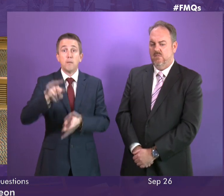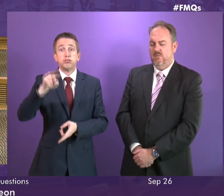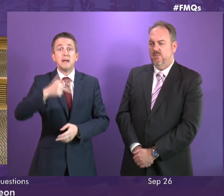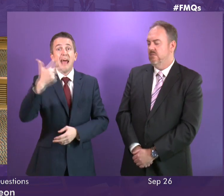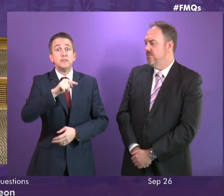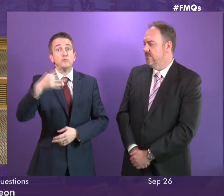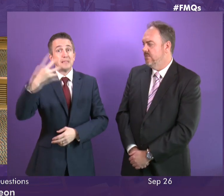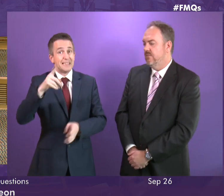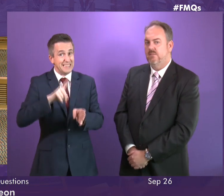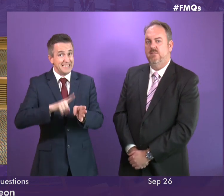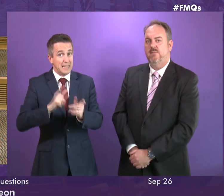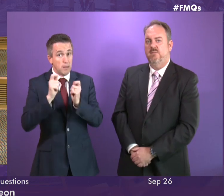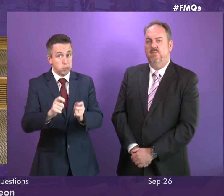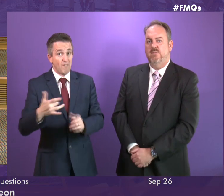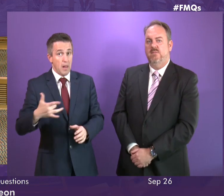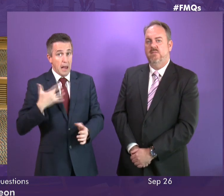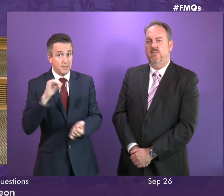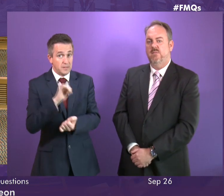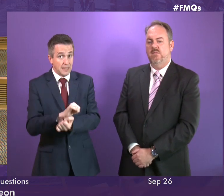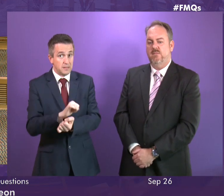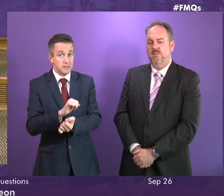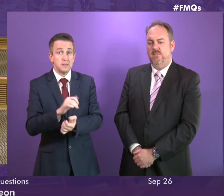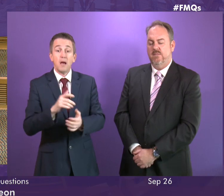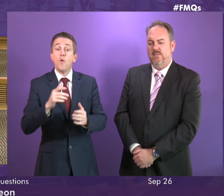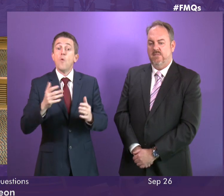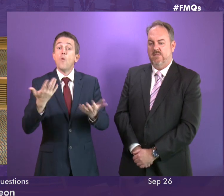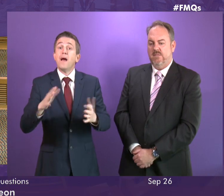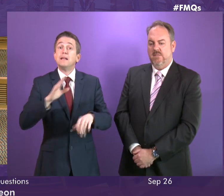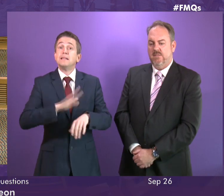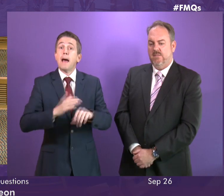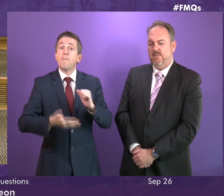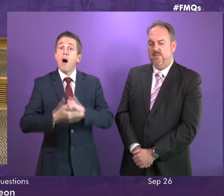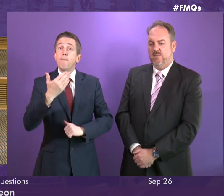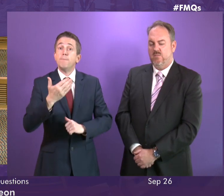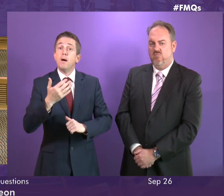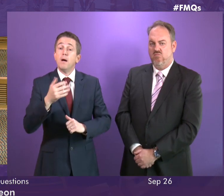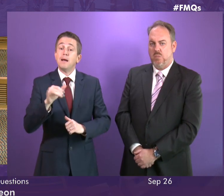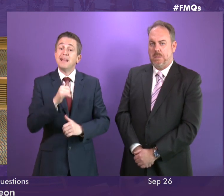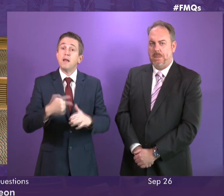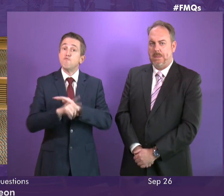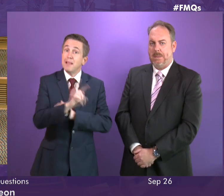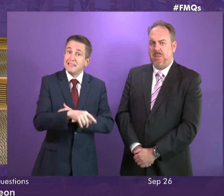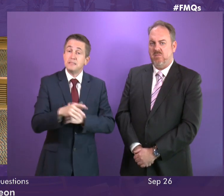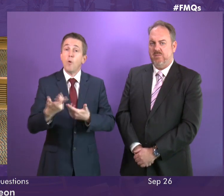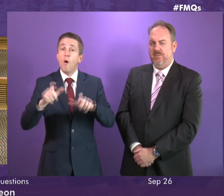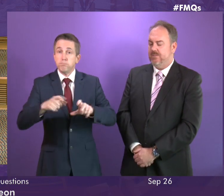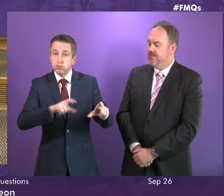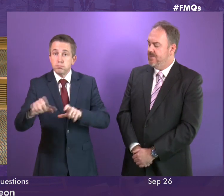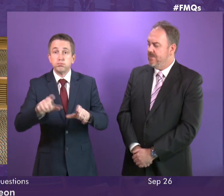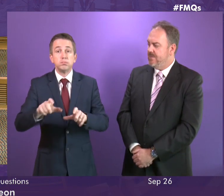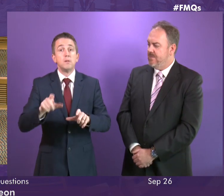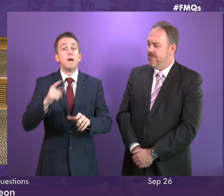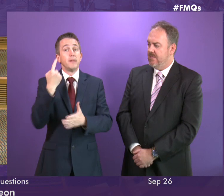is released from prison at the end of a punishment part is down to the decision of the independent